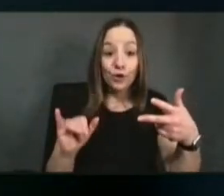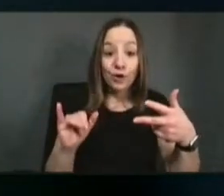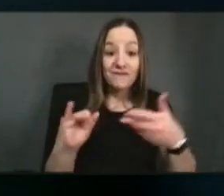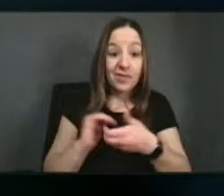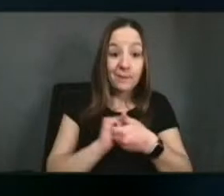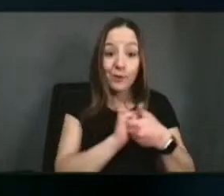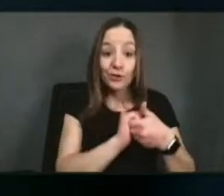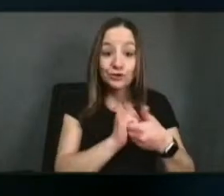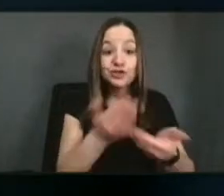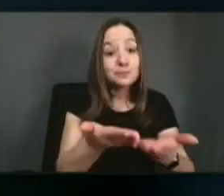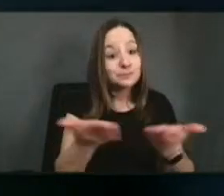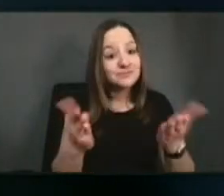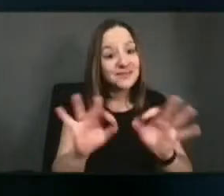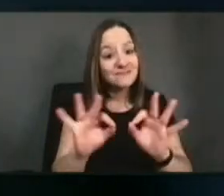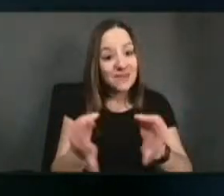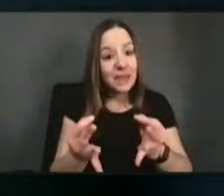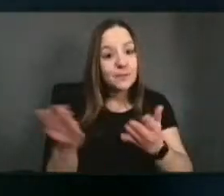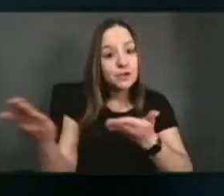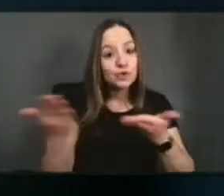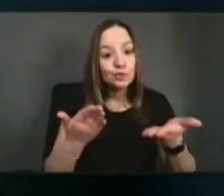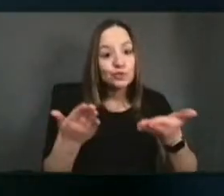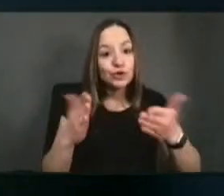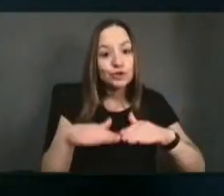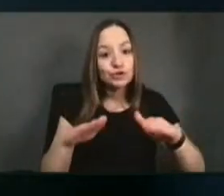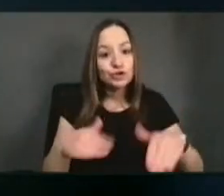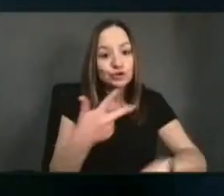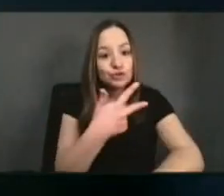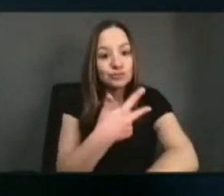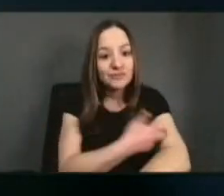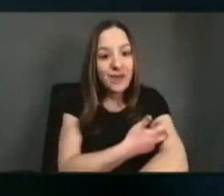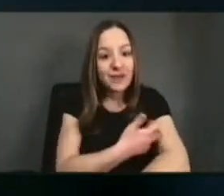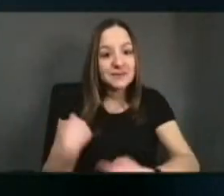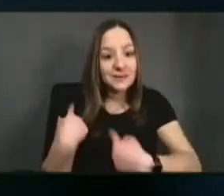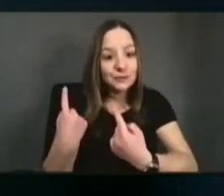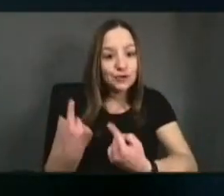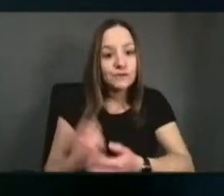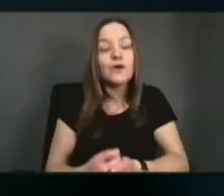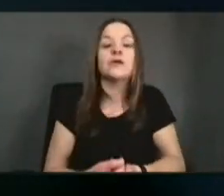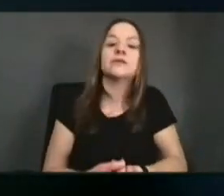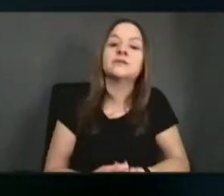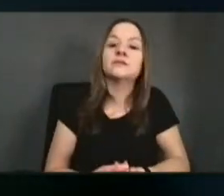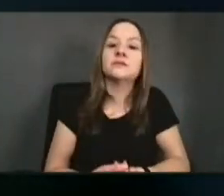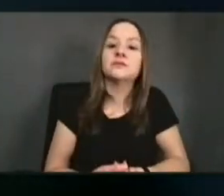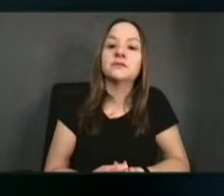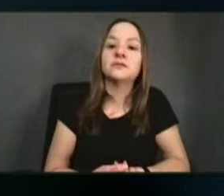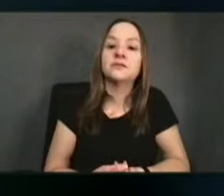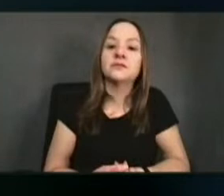and the third member of the partnership are the families who have brought their Children out